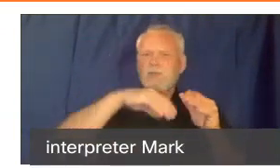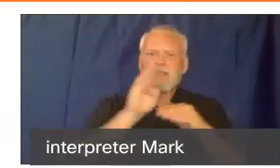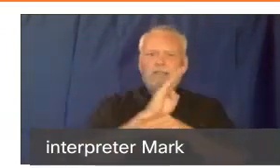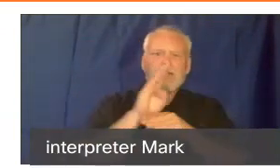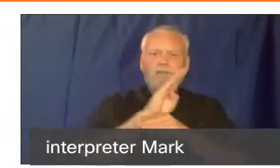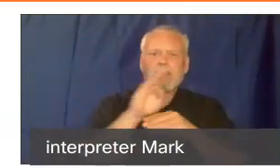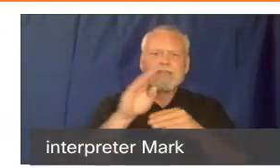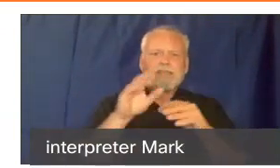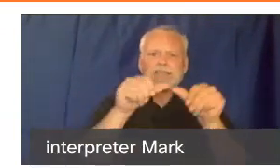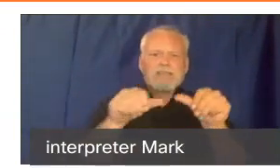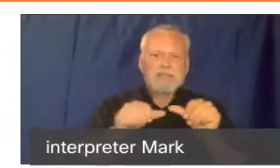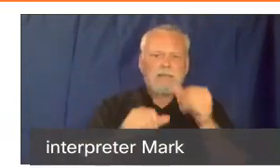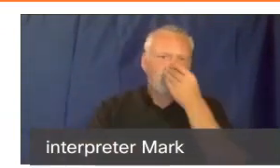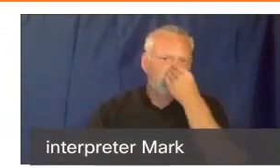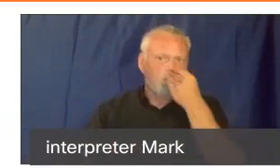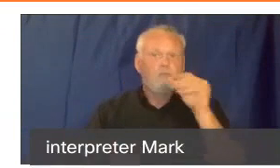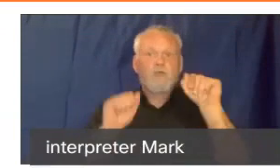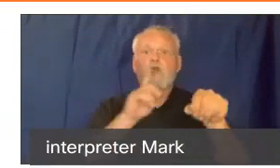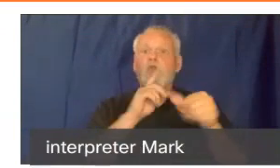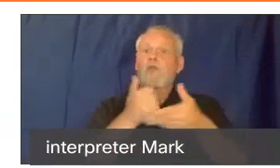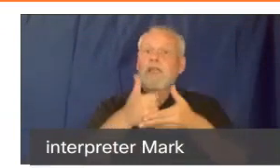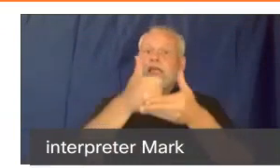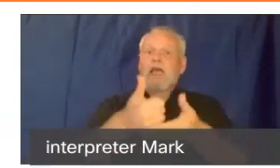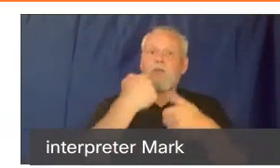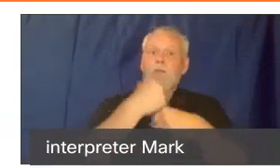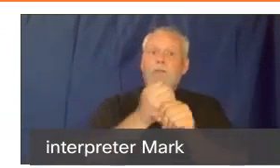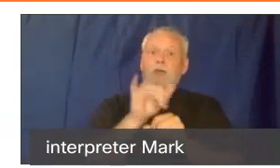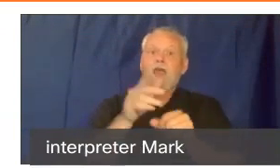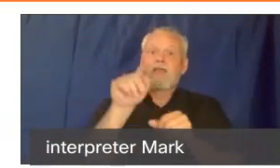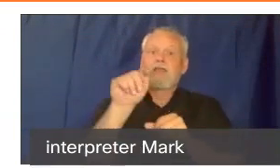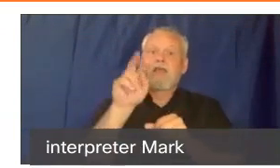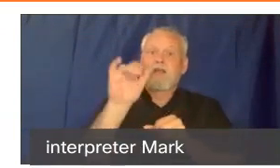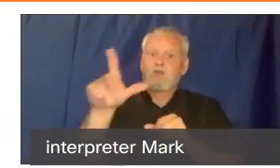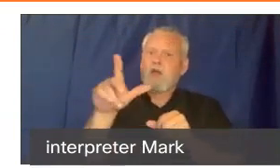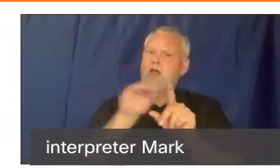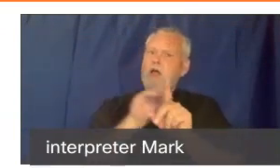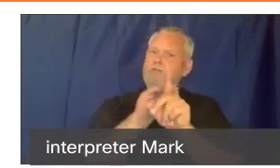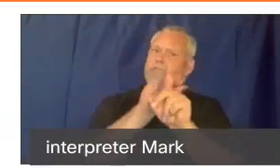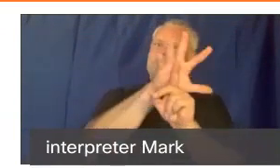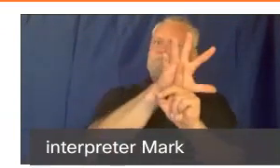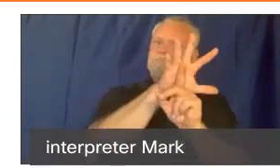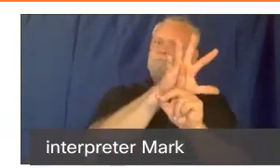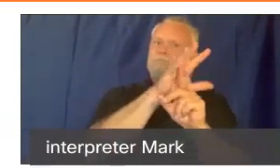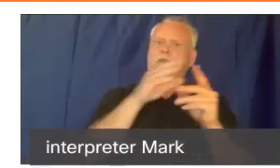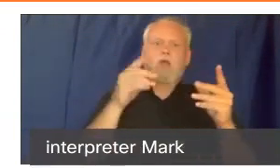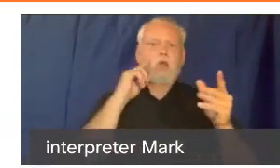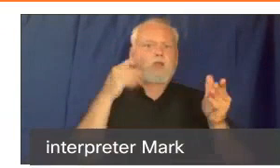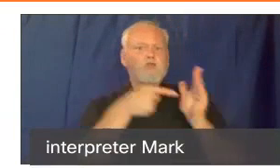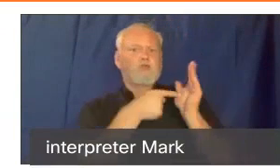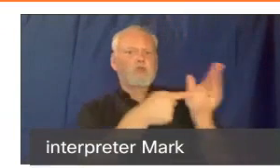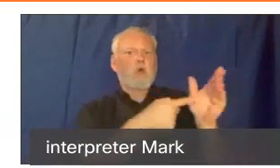Could really help make that trail stand out and highlight where the potential.